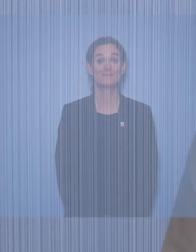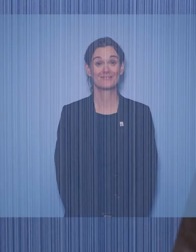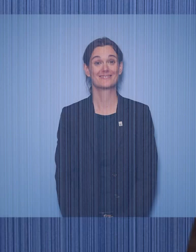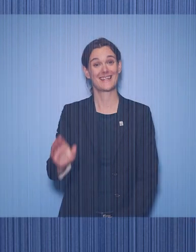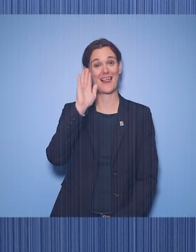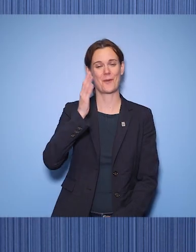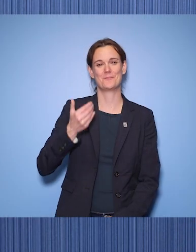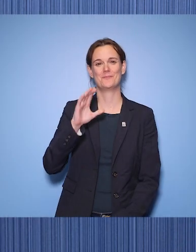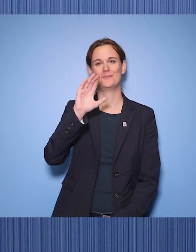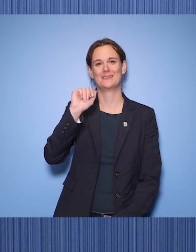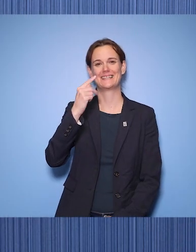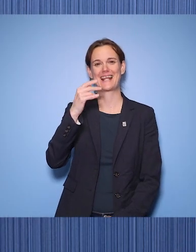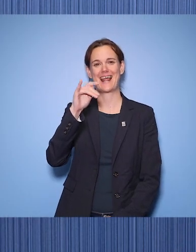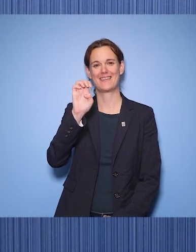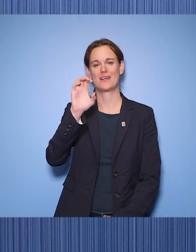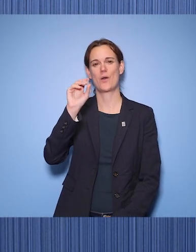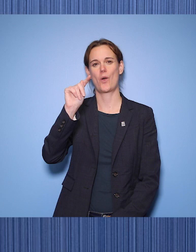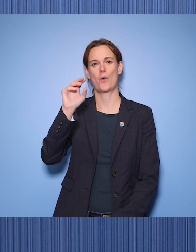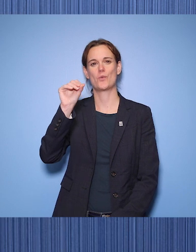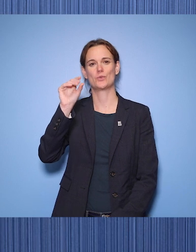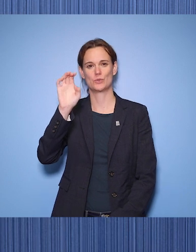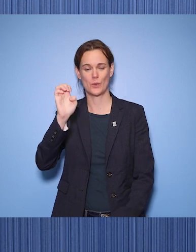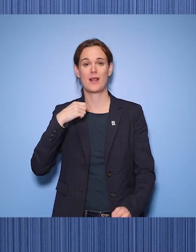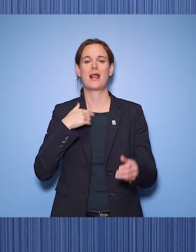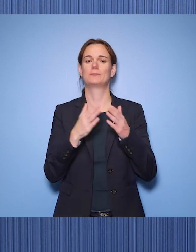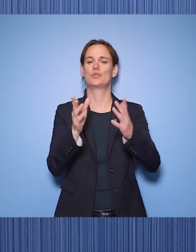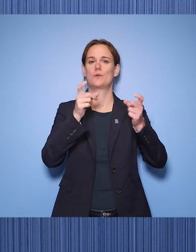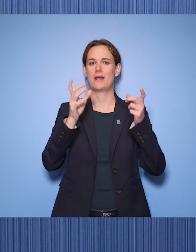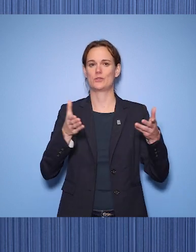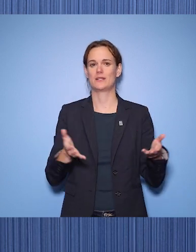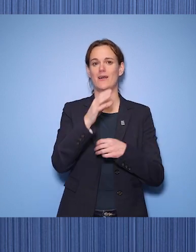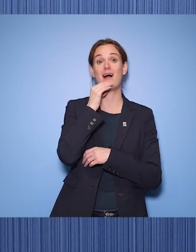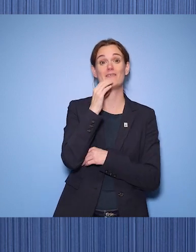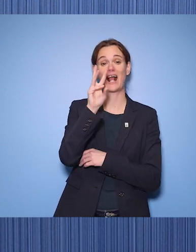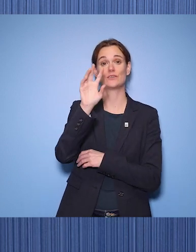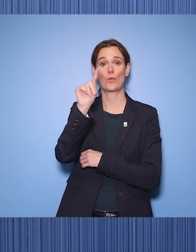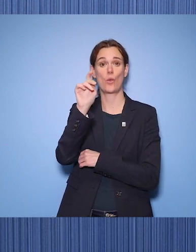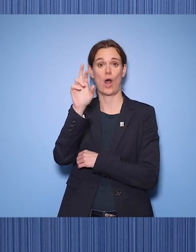Hello, I'm Cathie O'Toole, general manager of Halifax water. As an industry partner I see